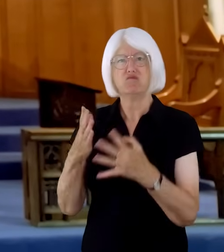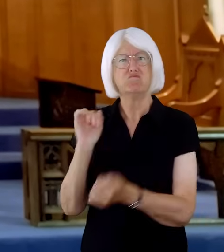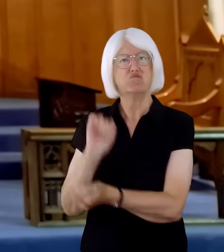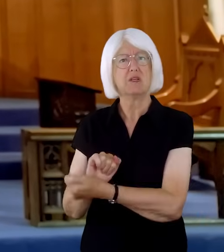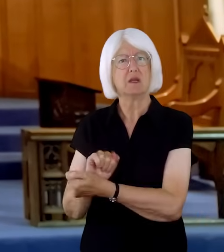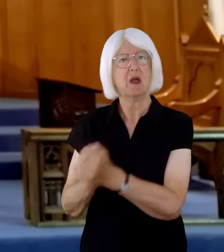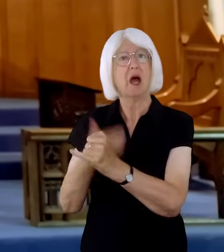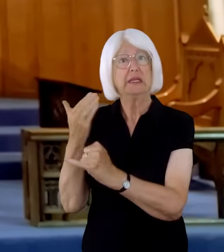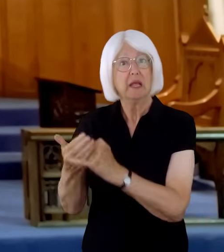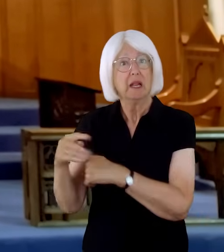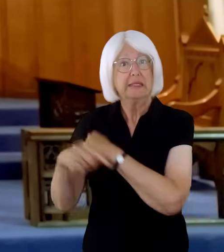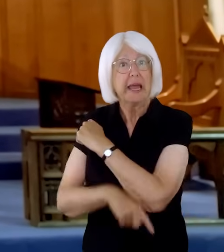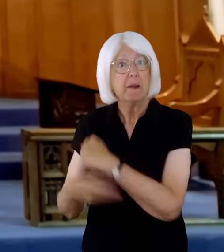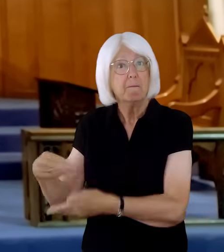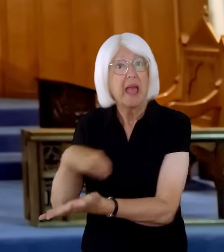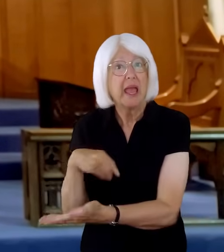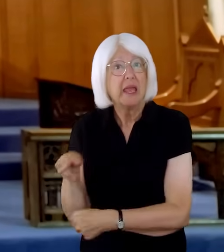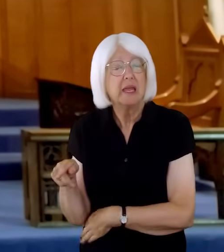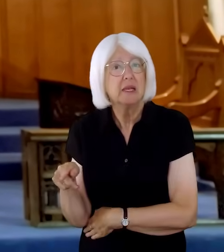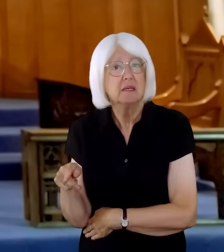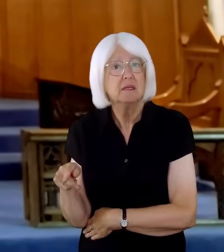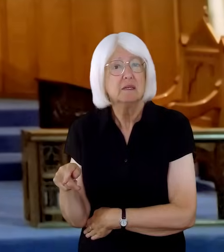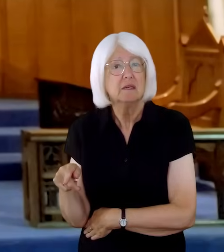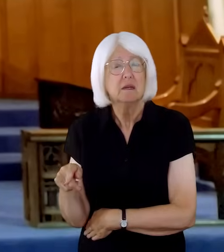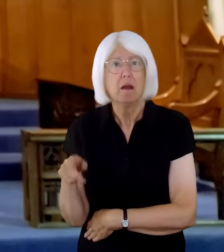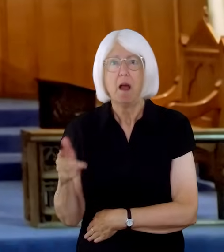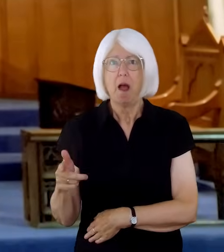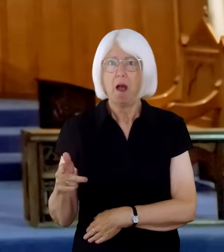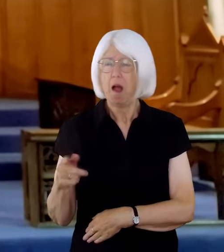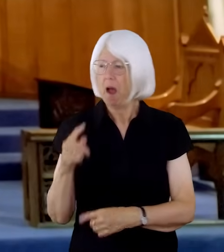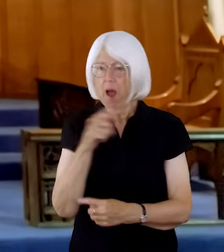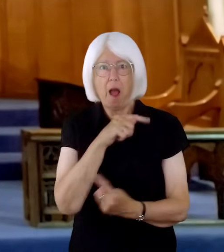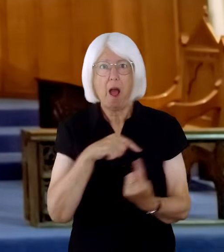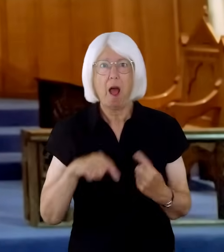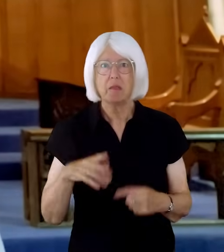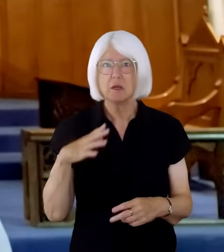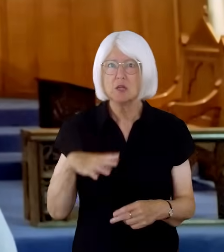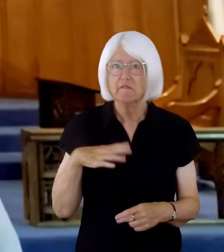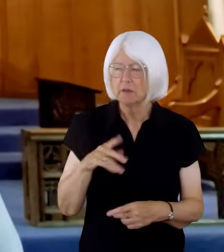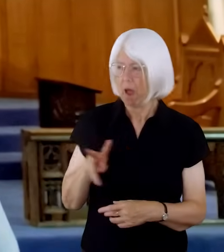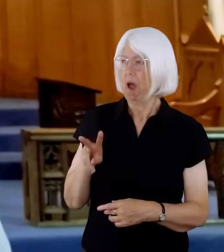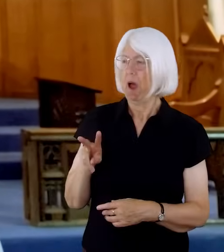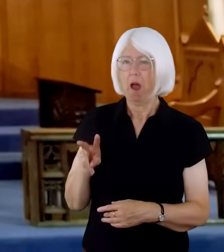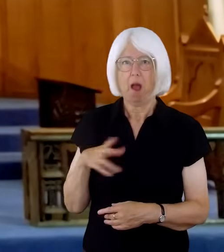into prison until he should pay the debt. When his fellow slaves saw what had happened,